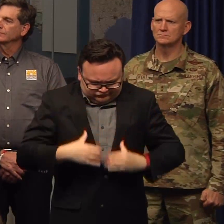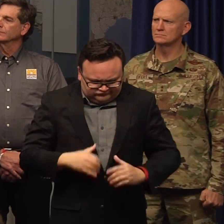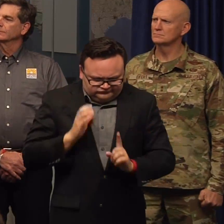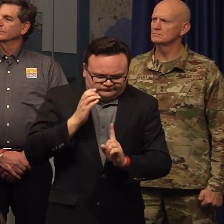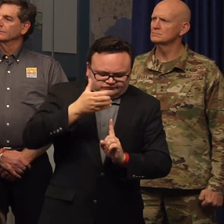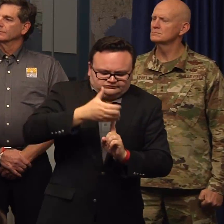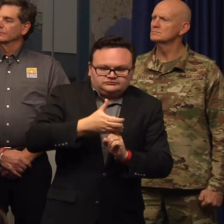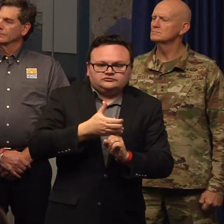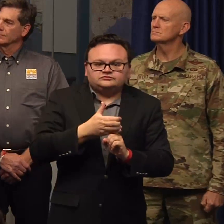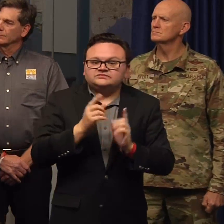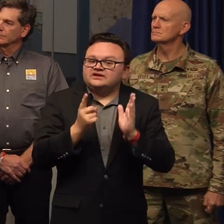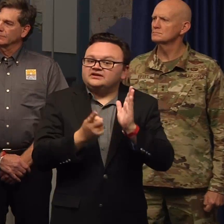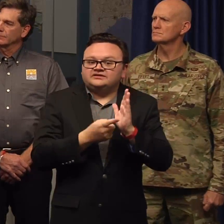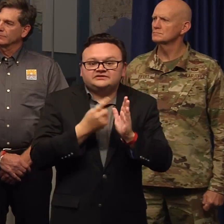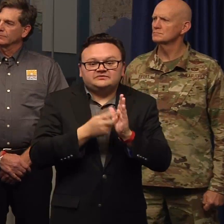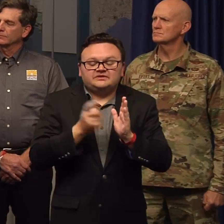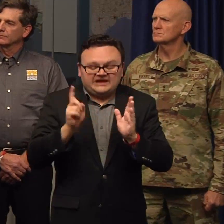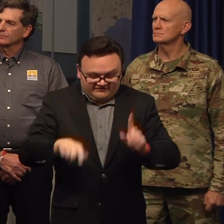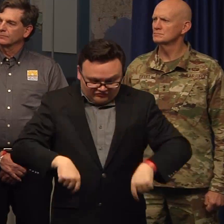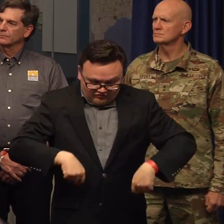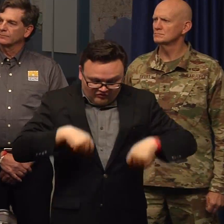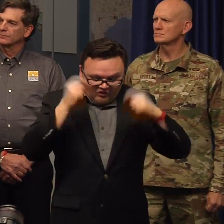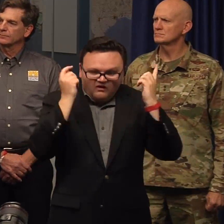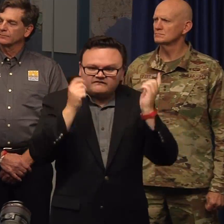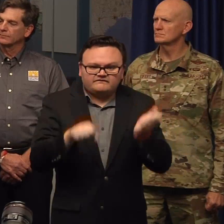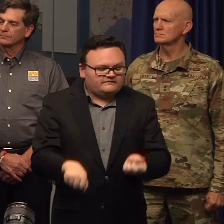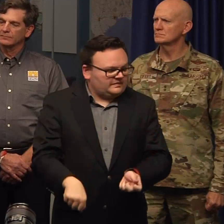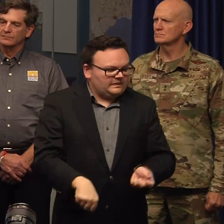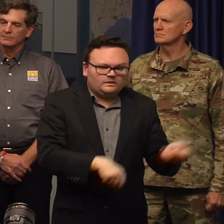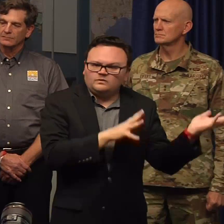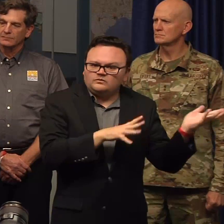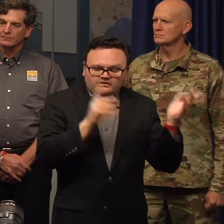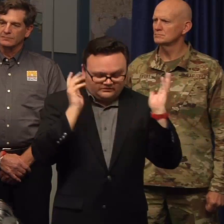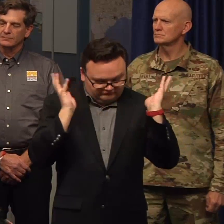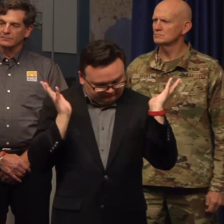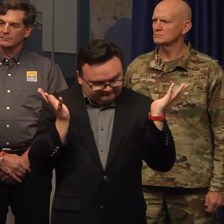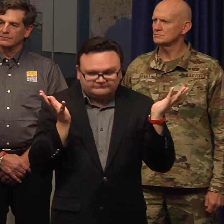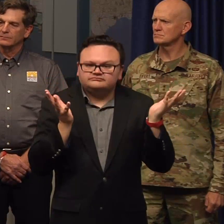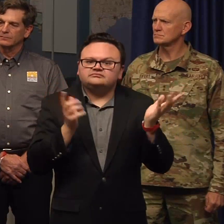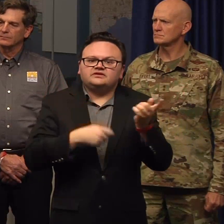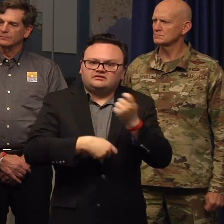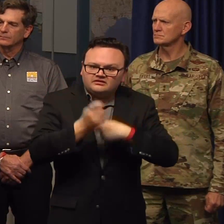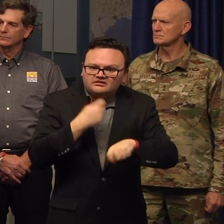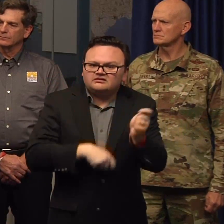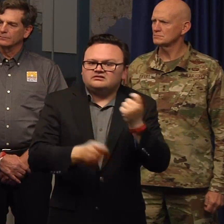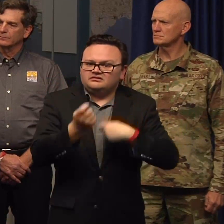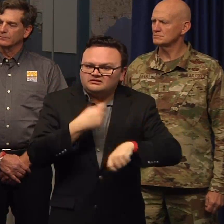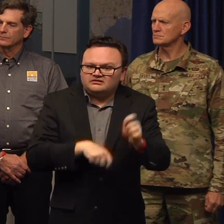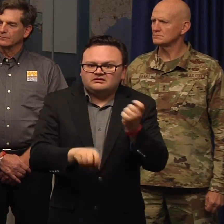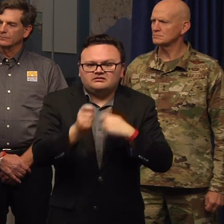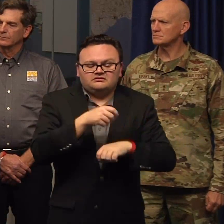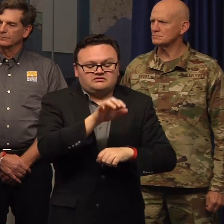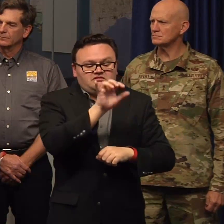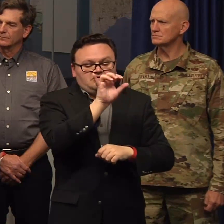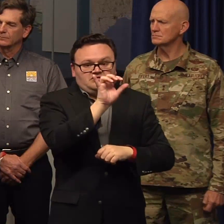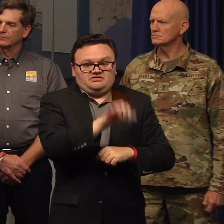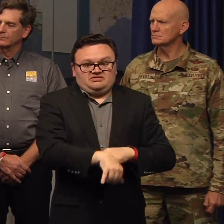EQUIPMENT PPE SO YOU DON'T